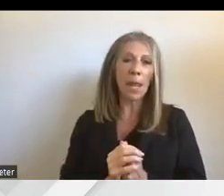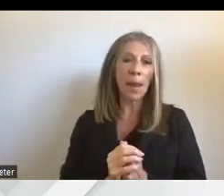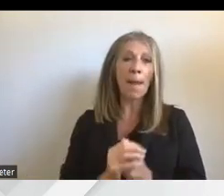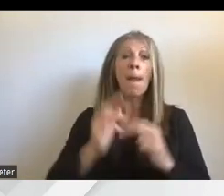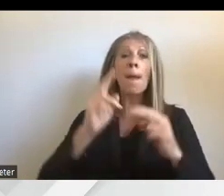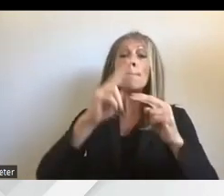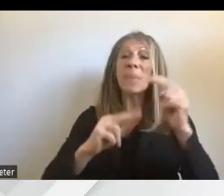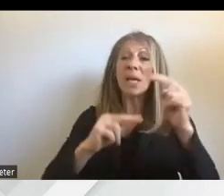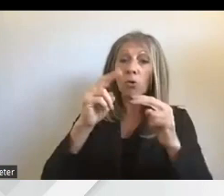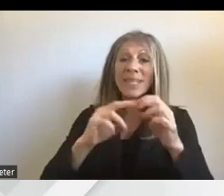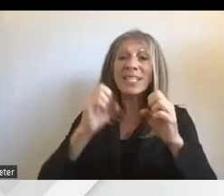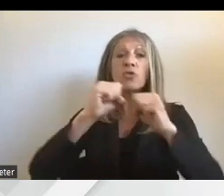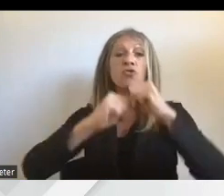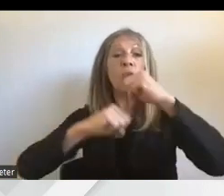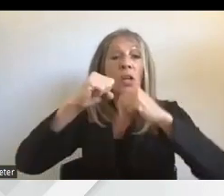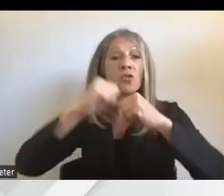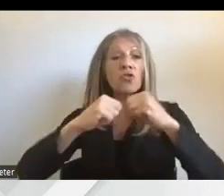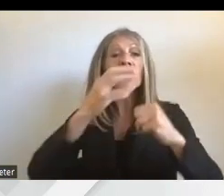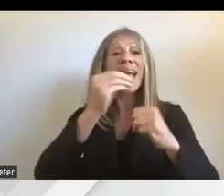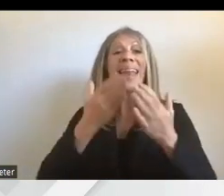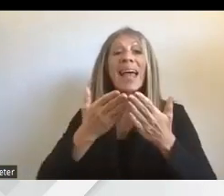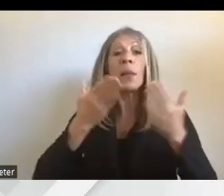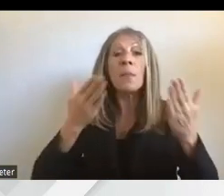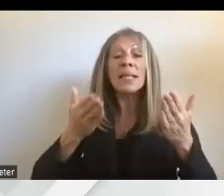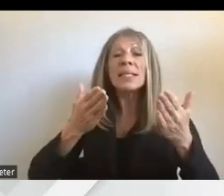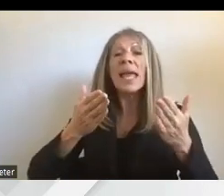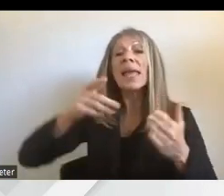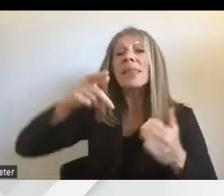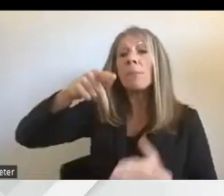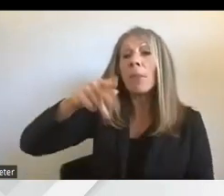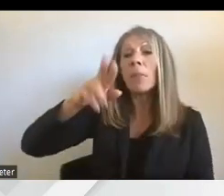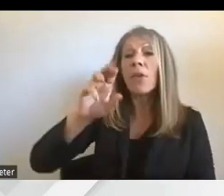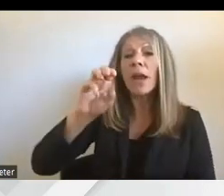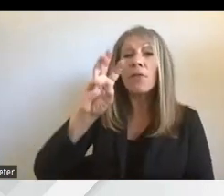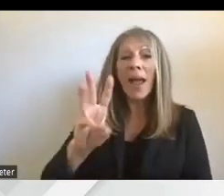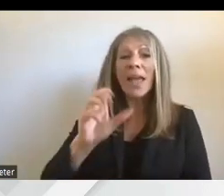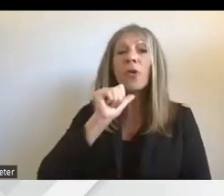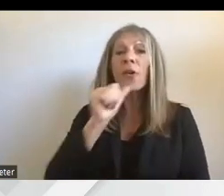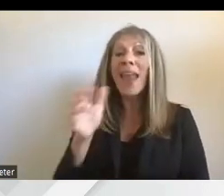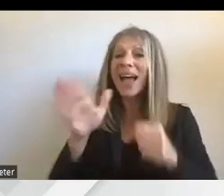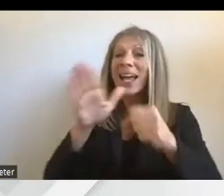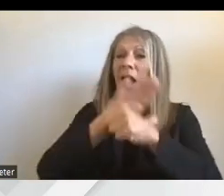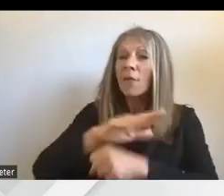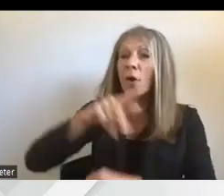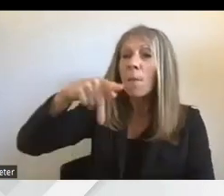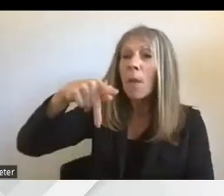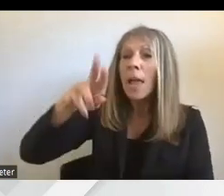Buildings, structures, and elements in the public right-of-way that are not covered by PROWAG must